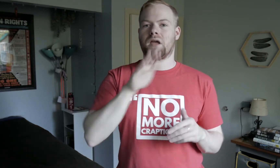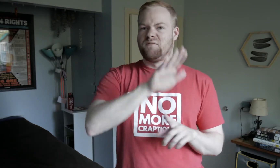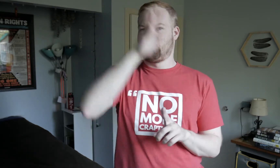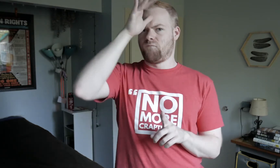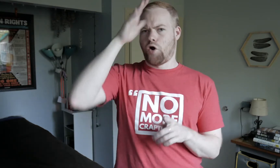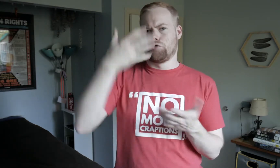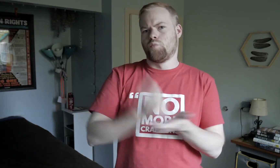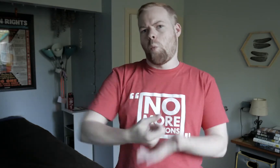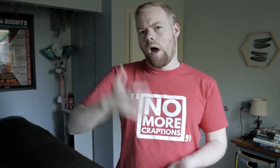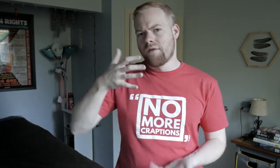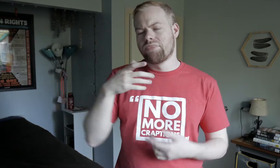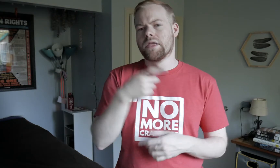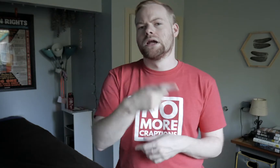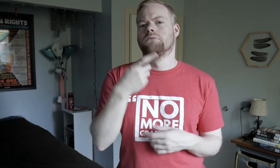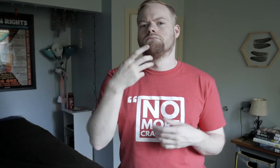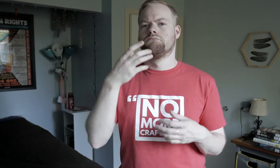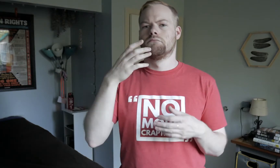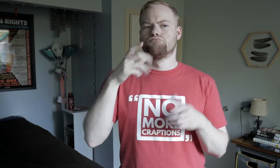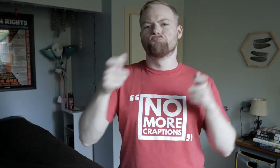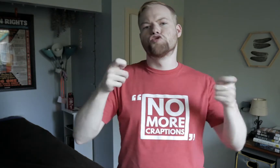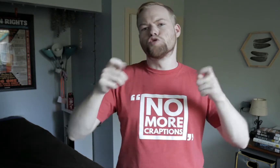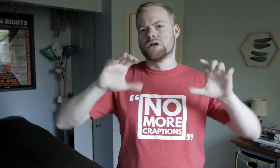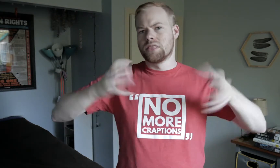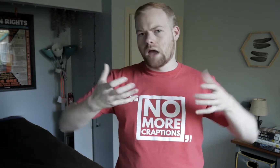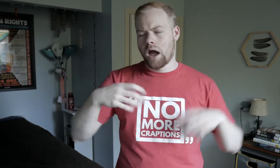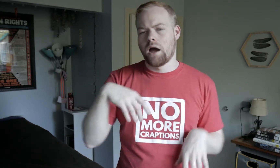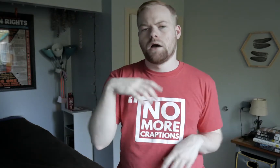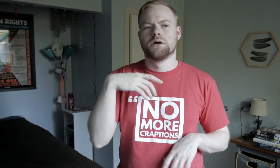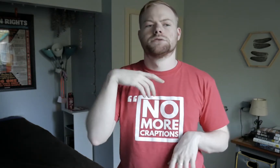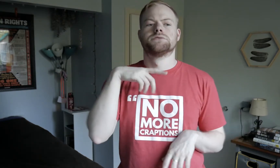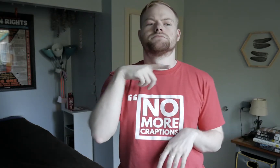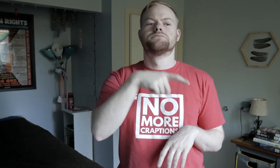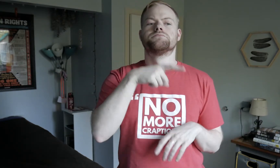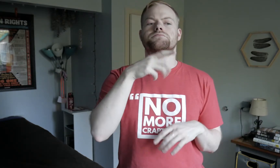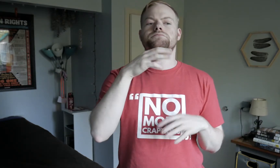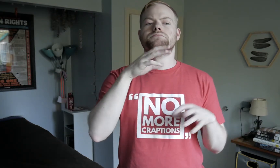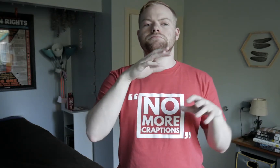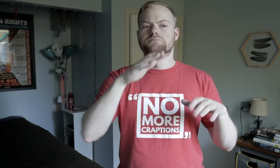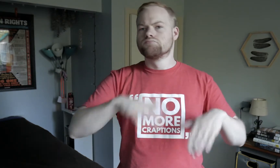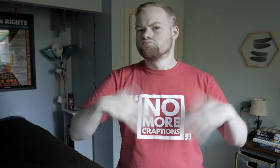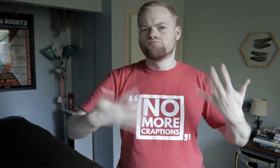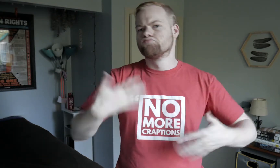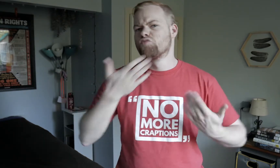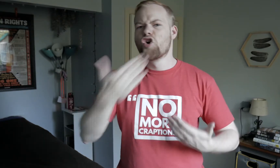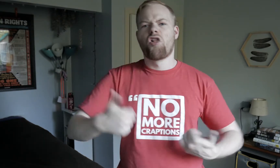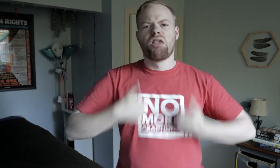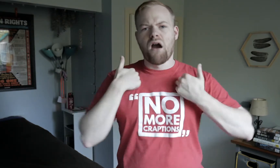His father is wealthy, part of the ruling class, he had a good life.